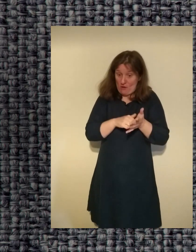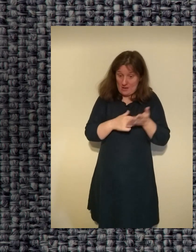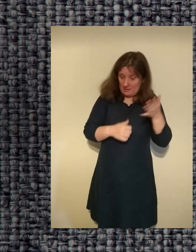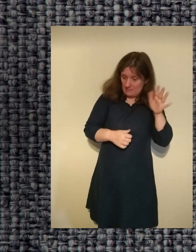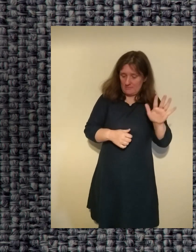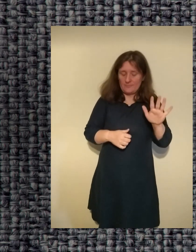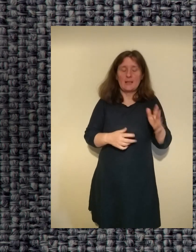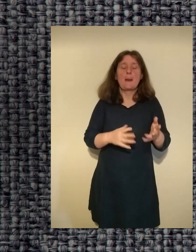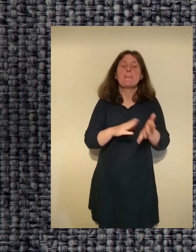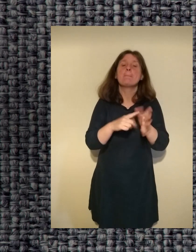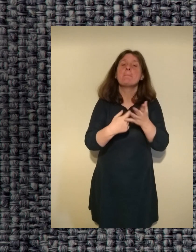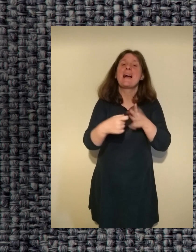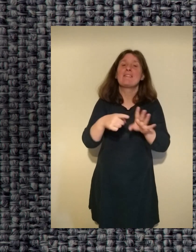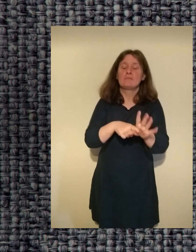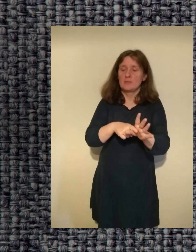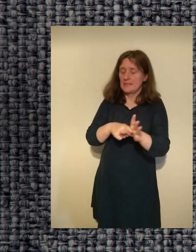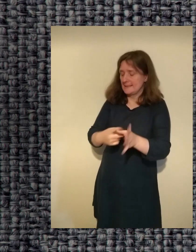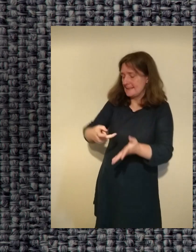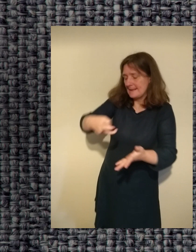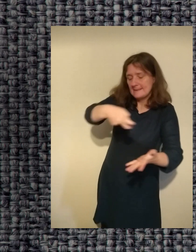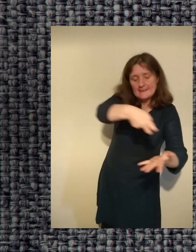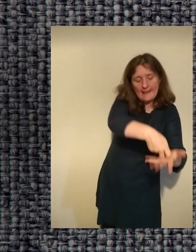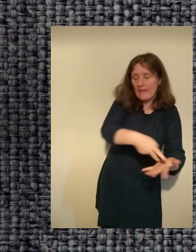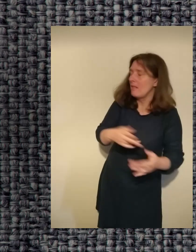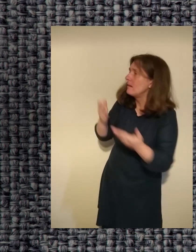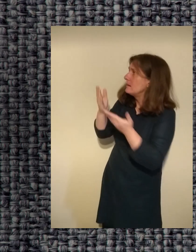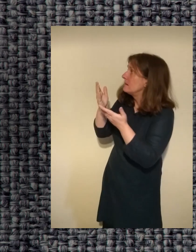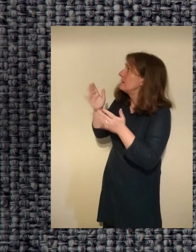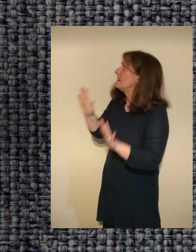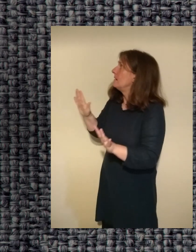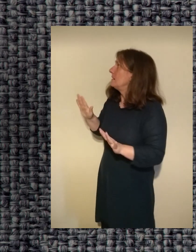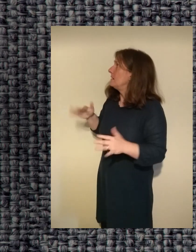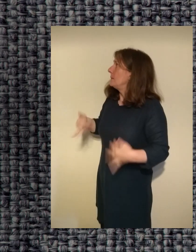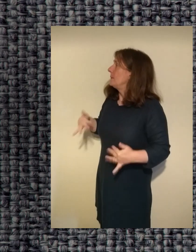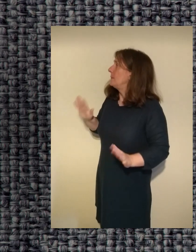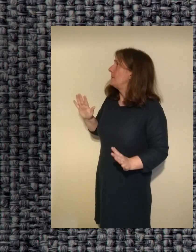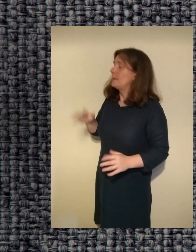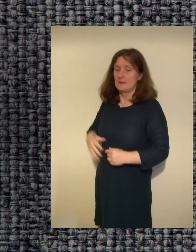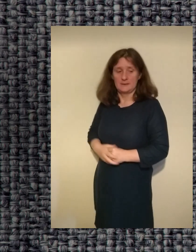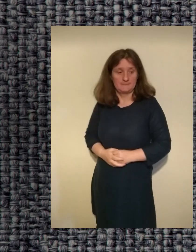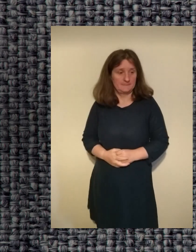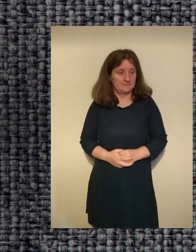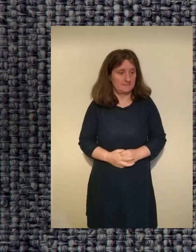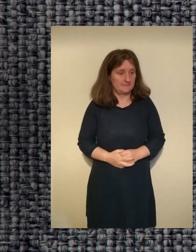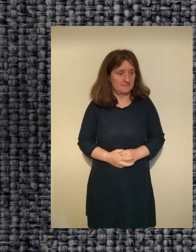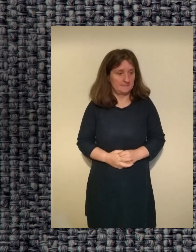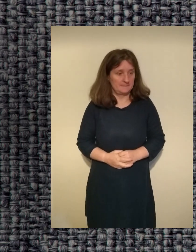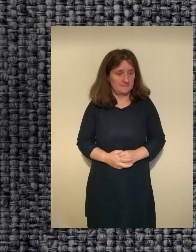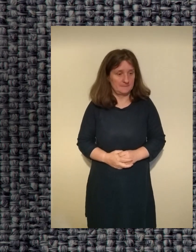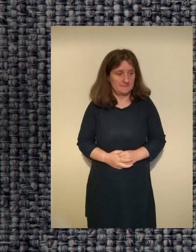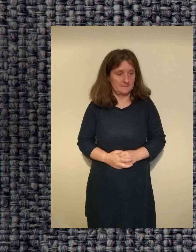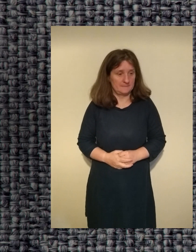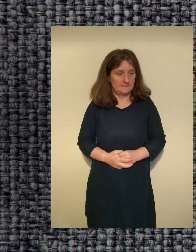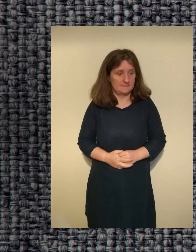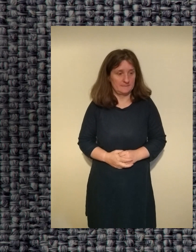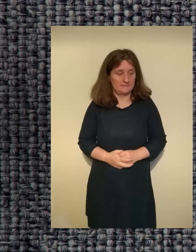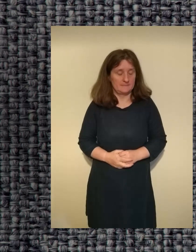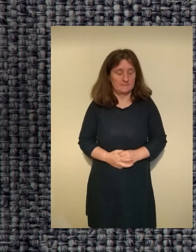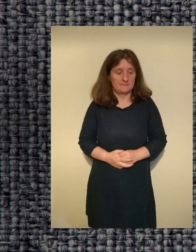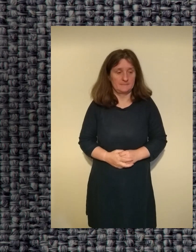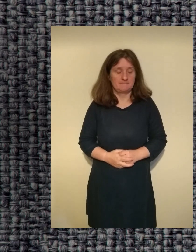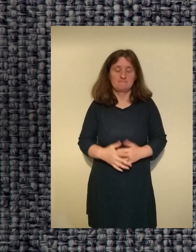she was right? Mary is kneeling at Christ’s feet in awe.